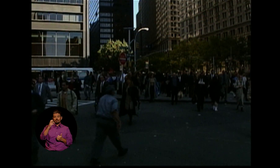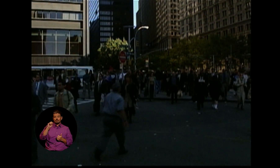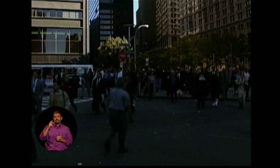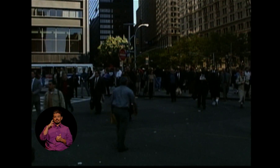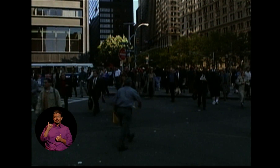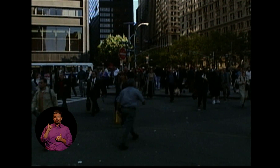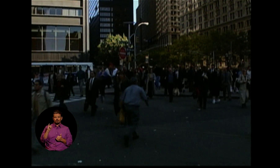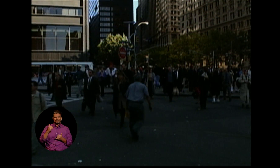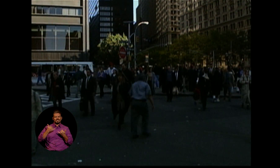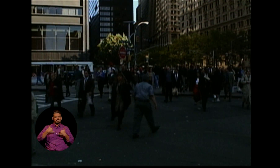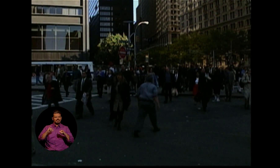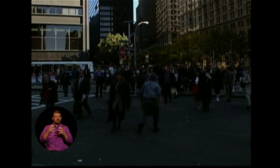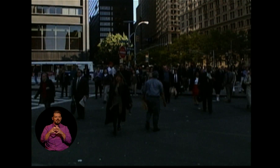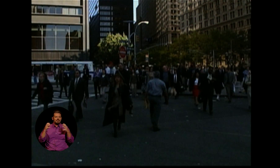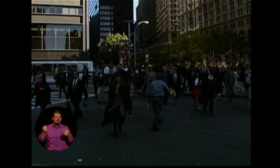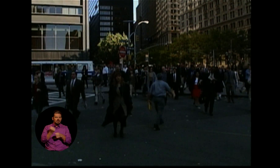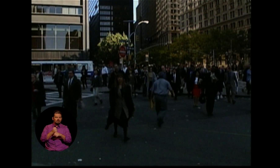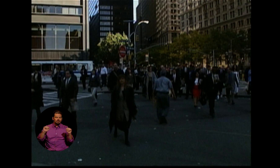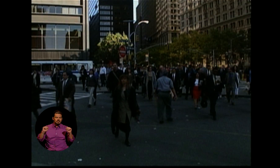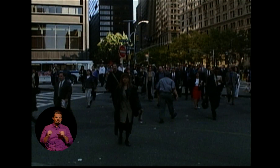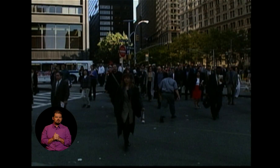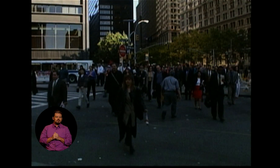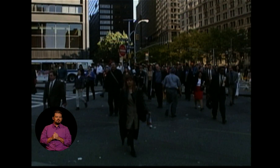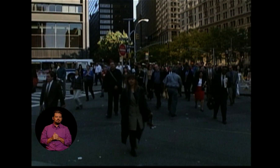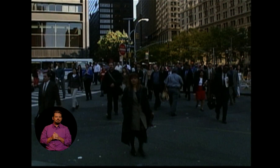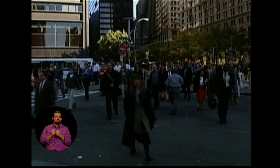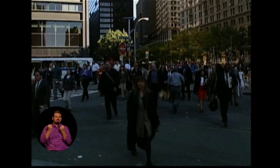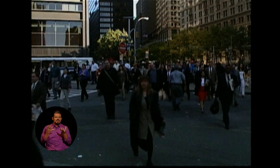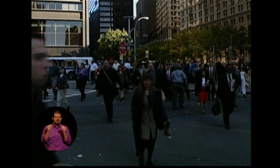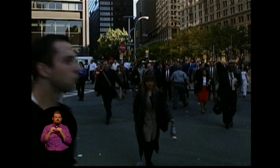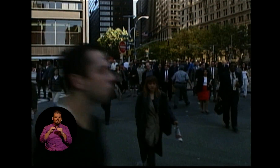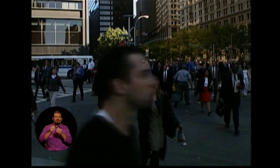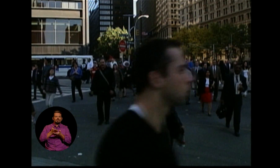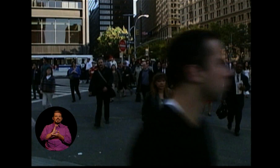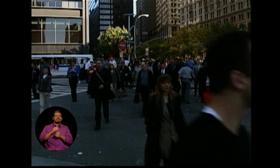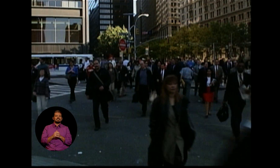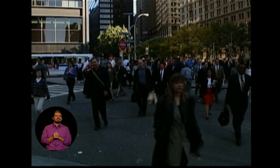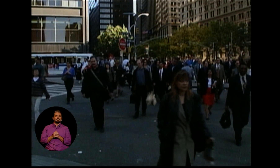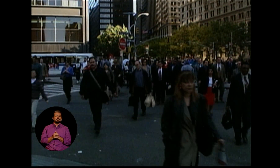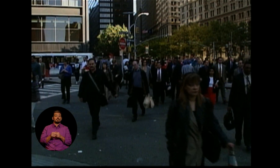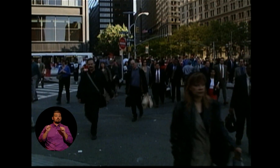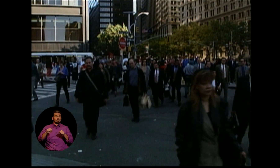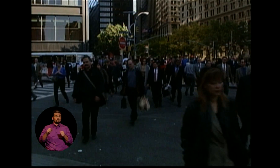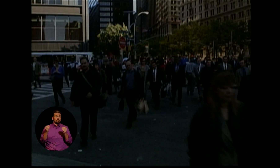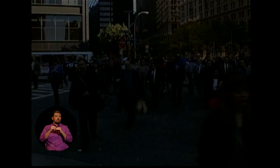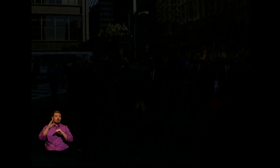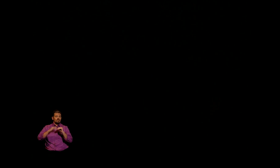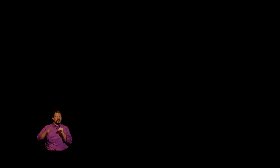STILL HAVE AS MUCH FREEDOM AND AS MANY RIGHTS, PERHAPS EVEN MORE THAN THE FOUNDING FATHERS.